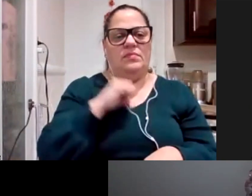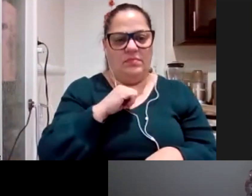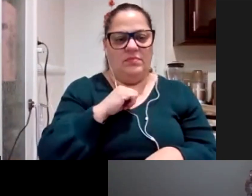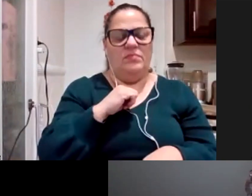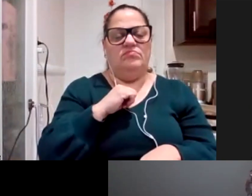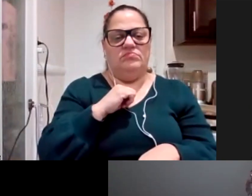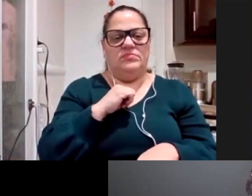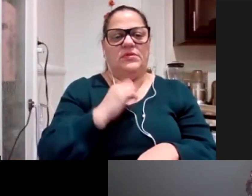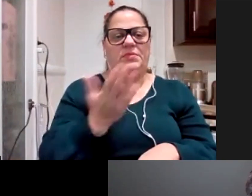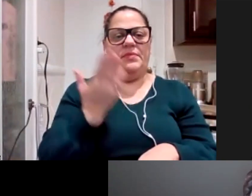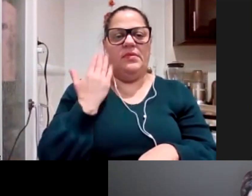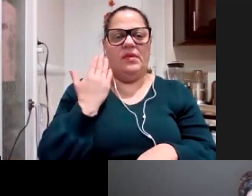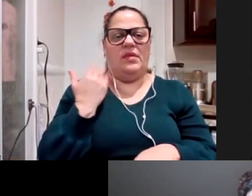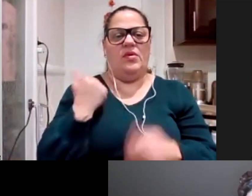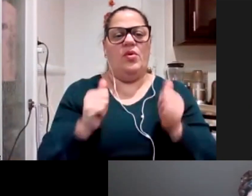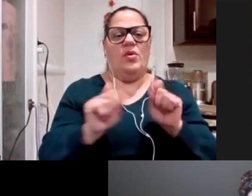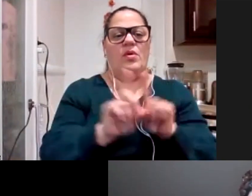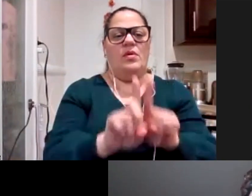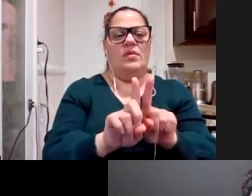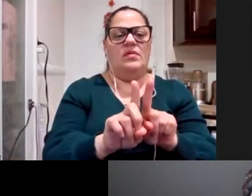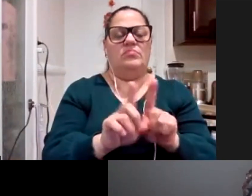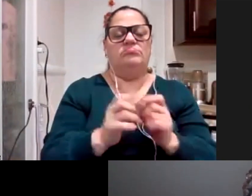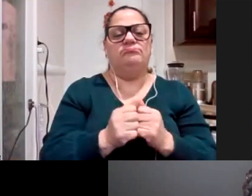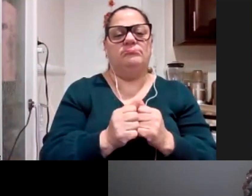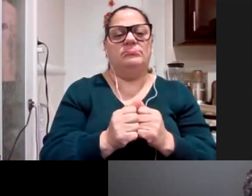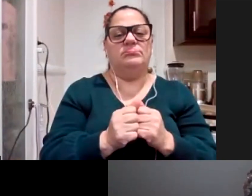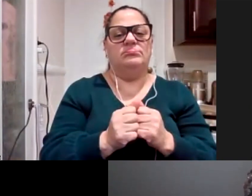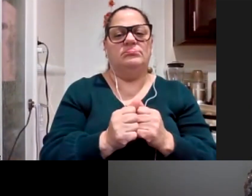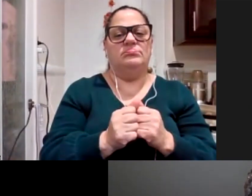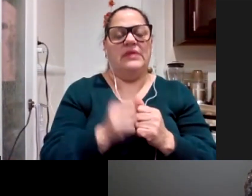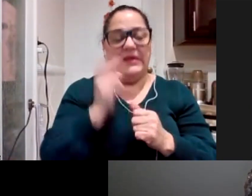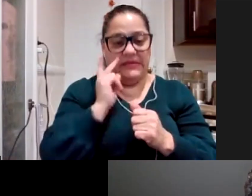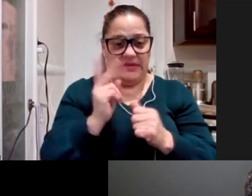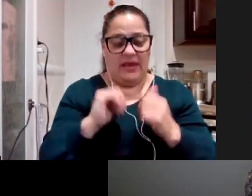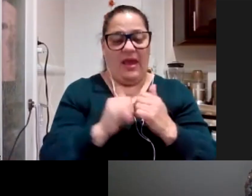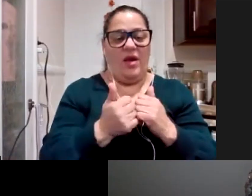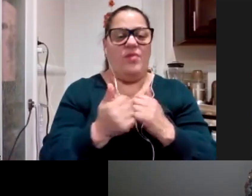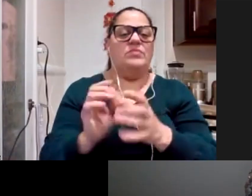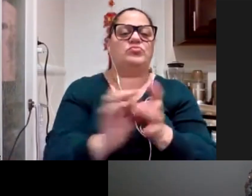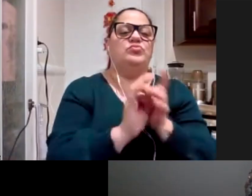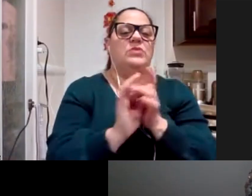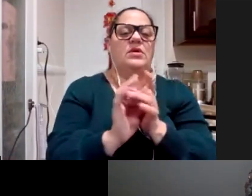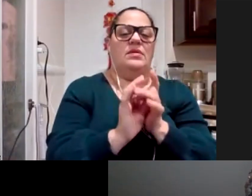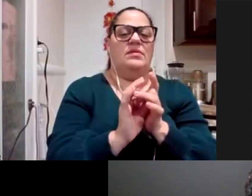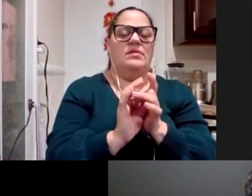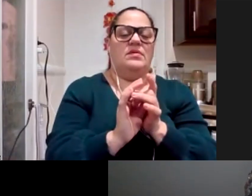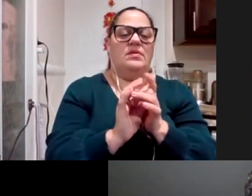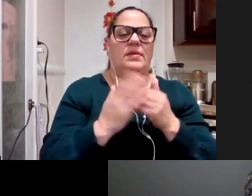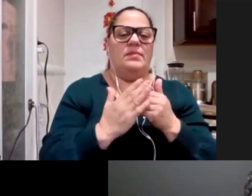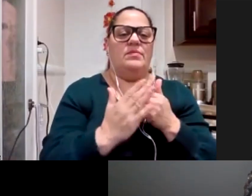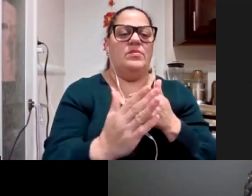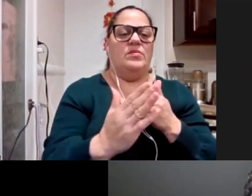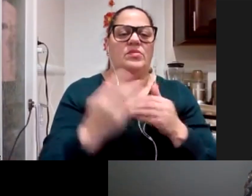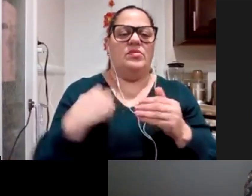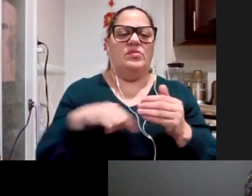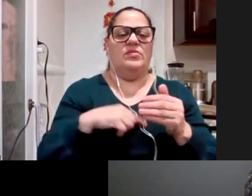behind them or alongside them um and see what how we together can make progress towards that goal.